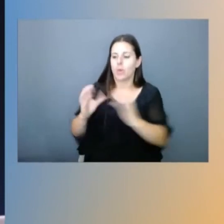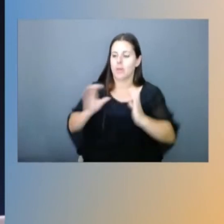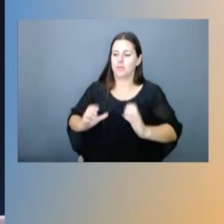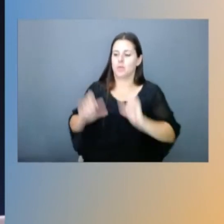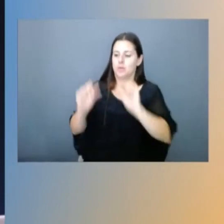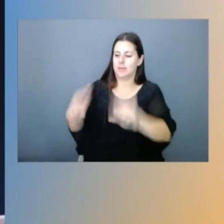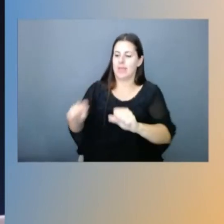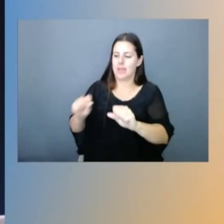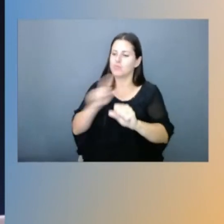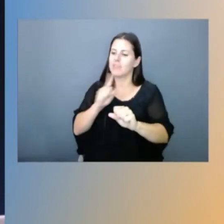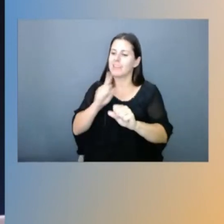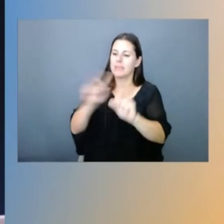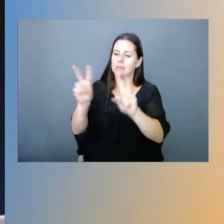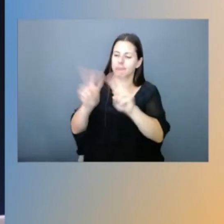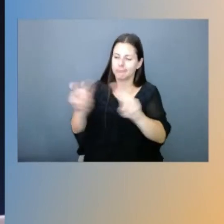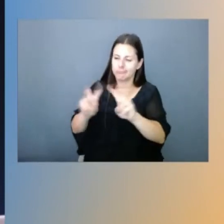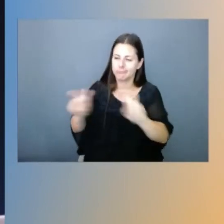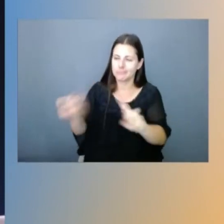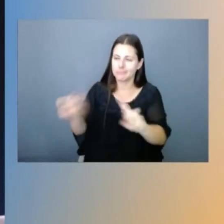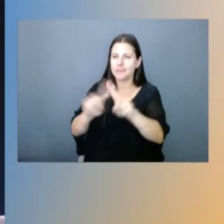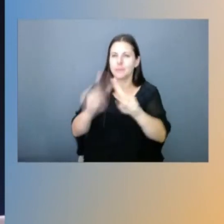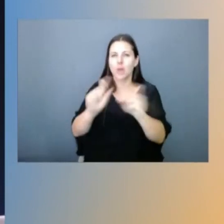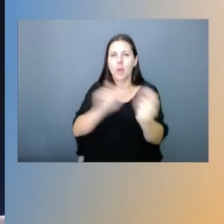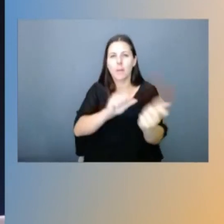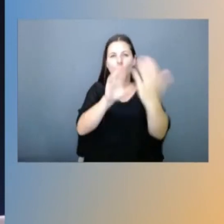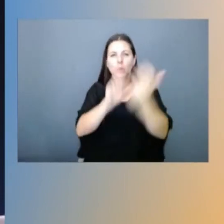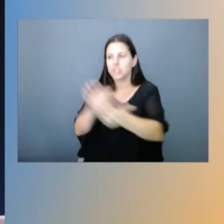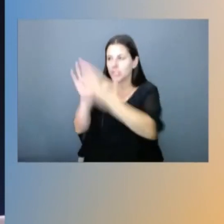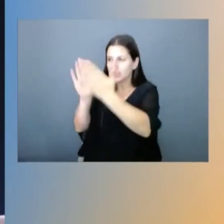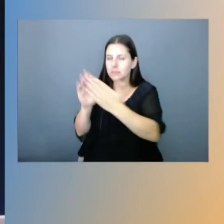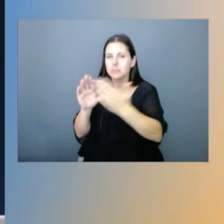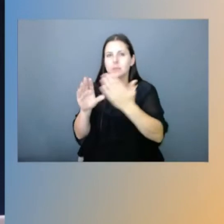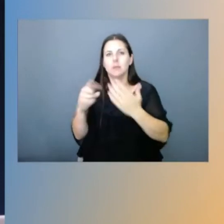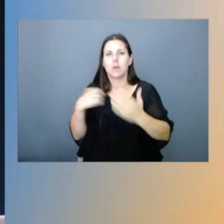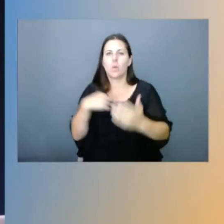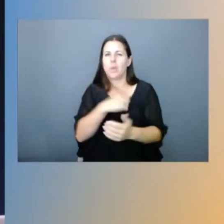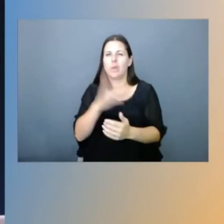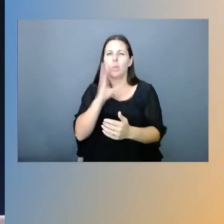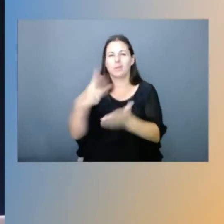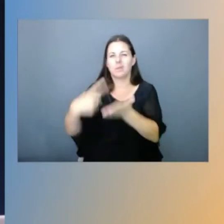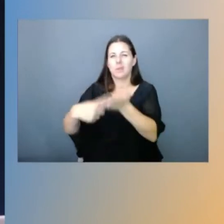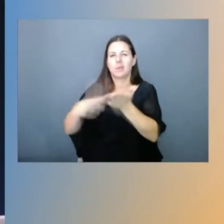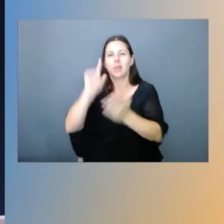as well themselves when we talk about the cost later in the day as well, but it's key.